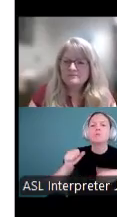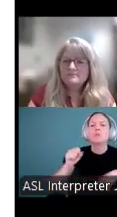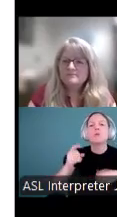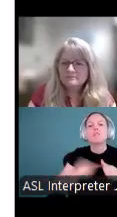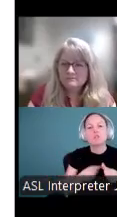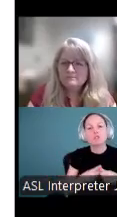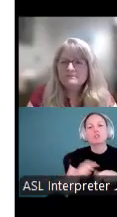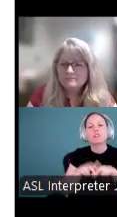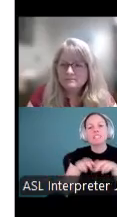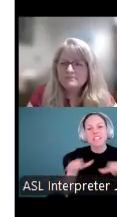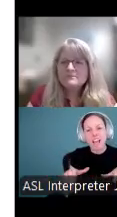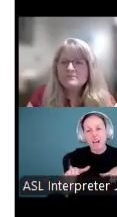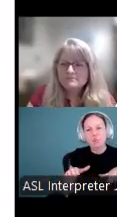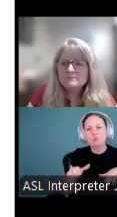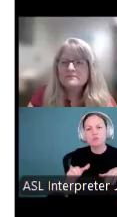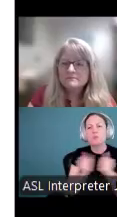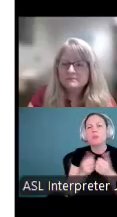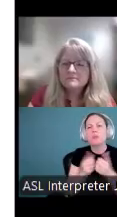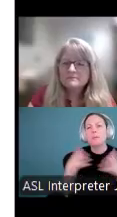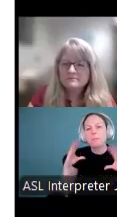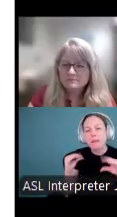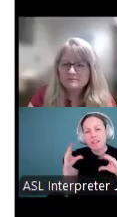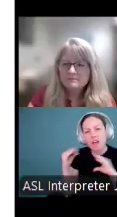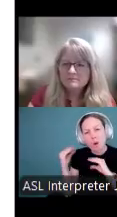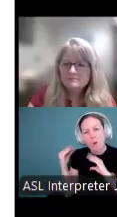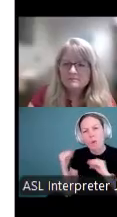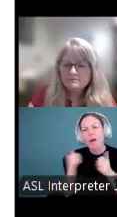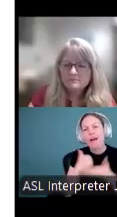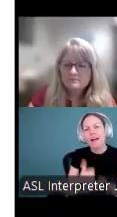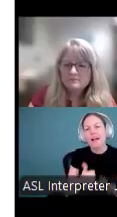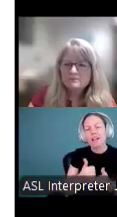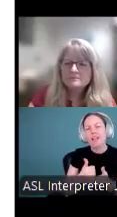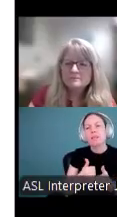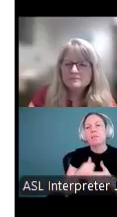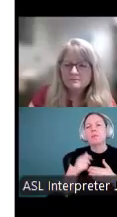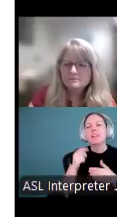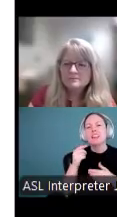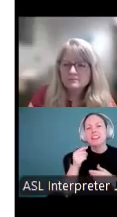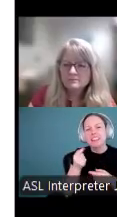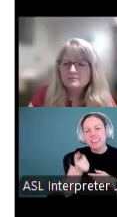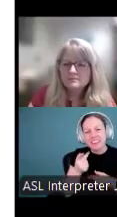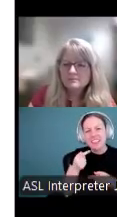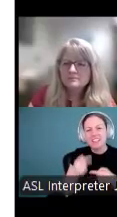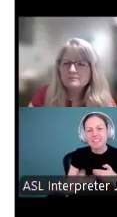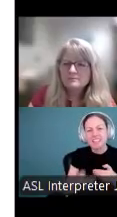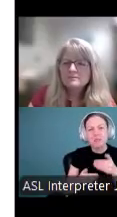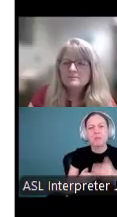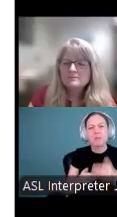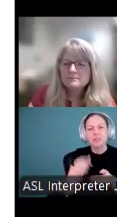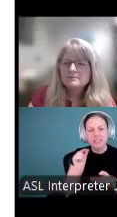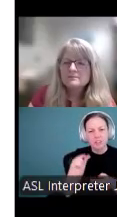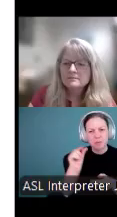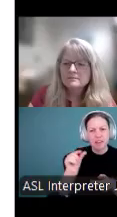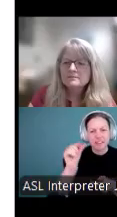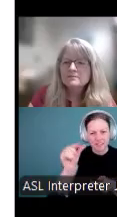propped up over a pillow, something like that, to let them develop the strength, and then as they develop it, put them in that more and more challenging position.